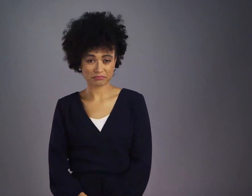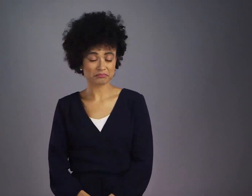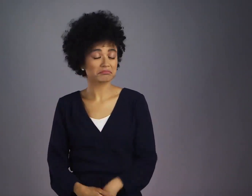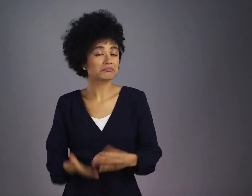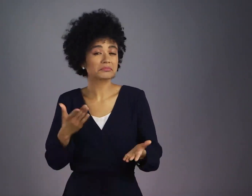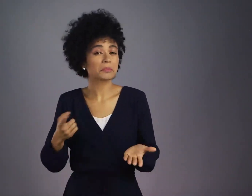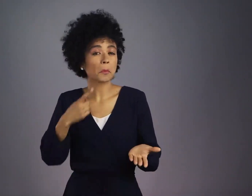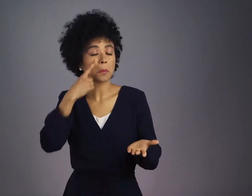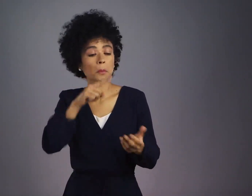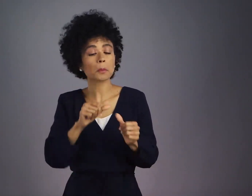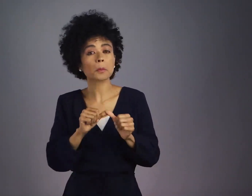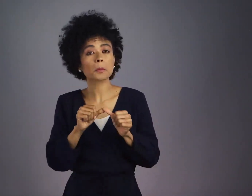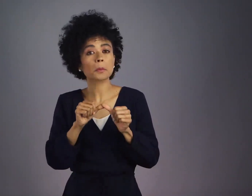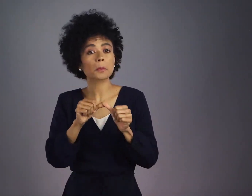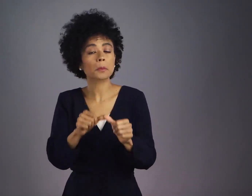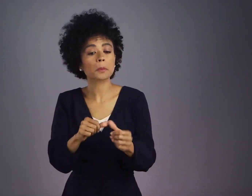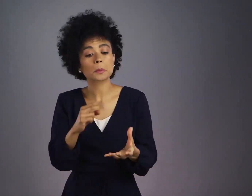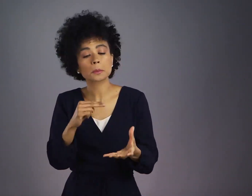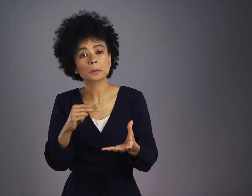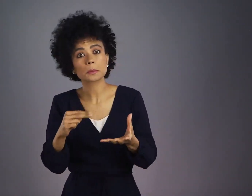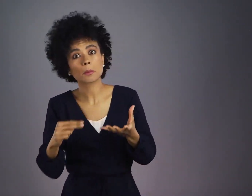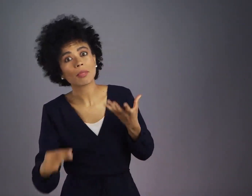Then perhaps he will be interested enough to continue.